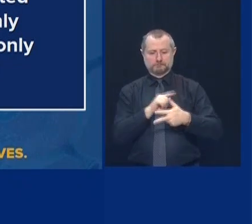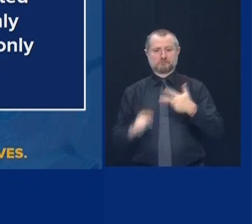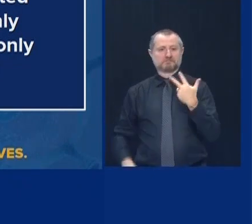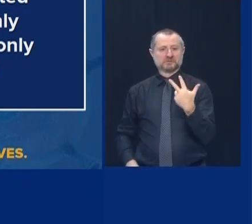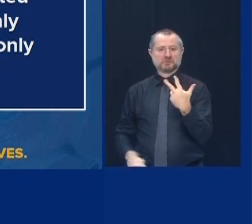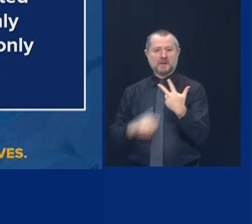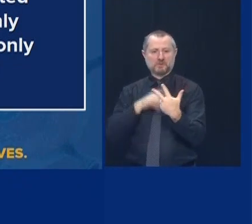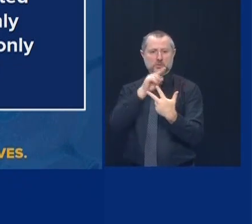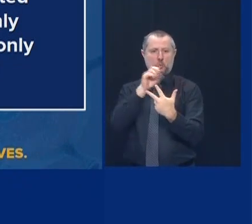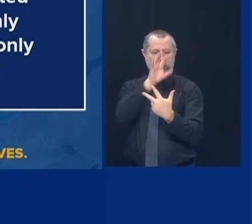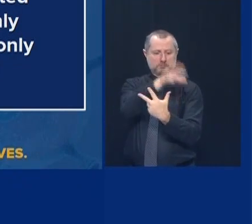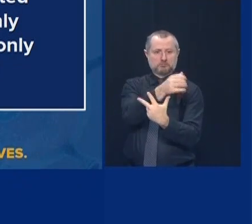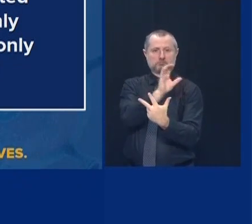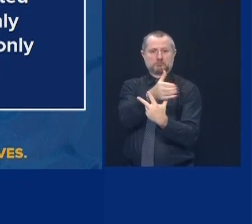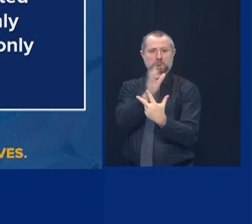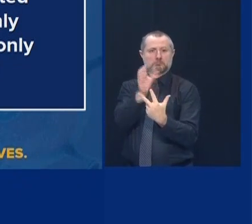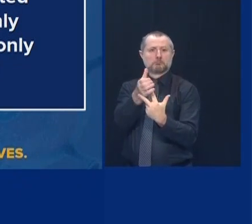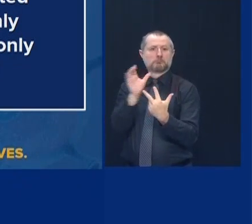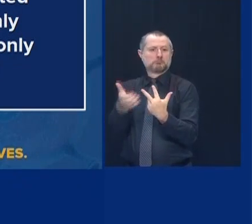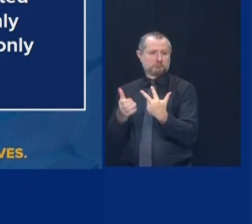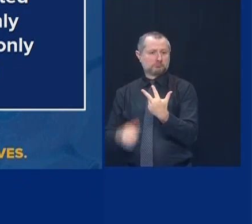TO TEST THE STUDENTS AND MAKE